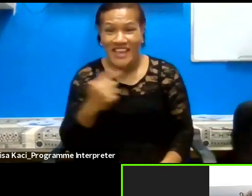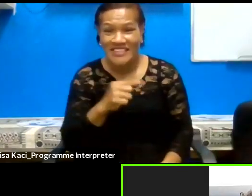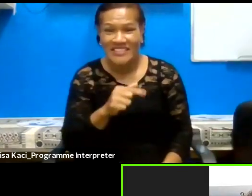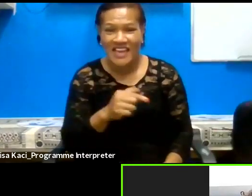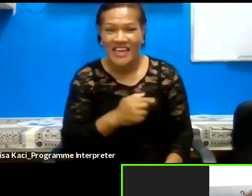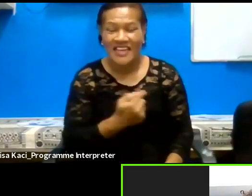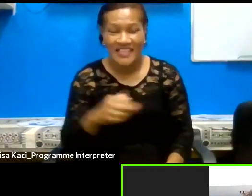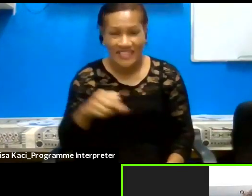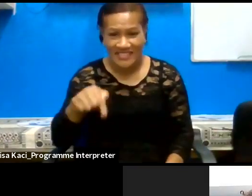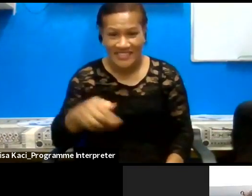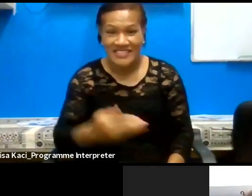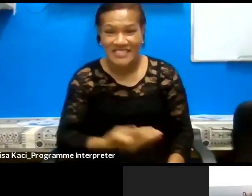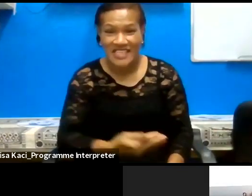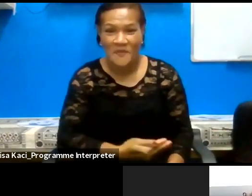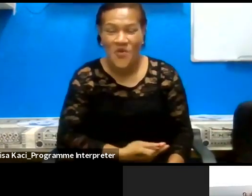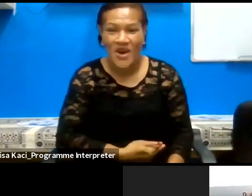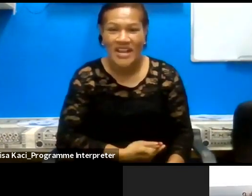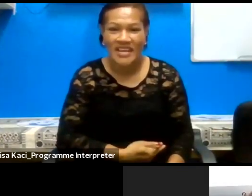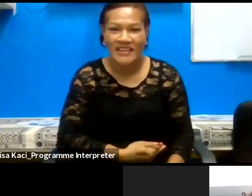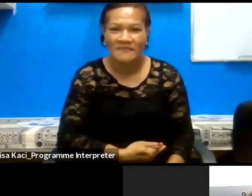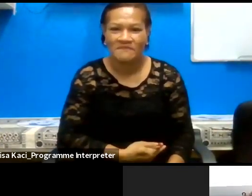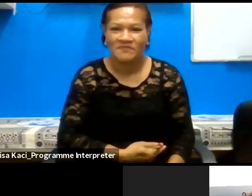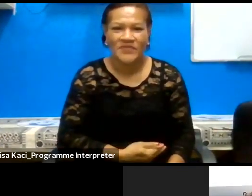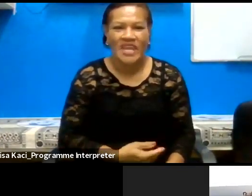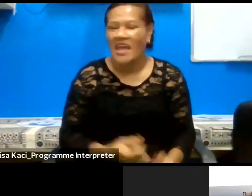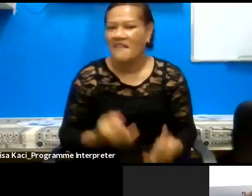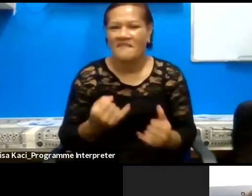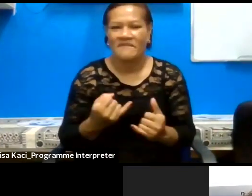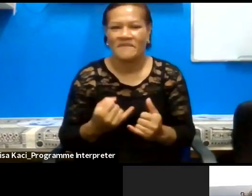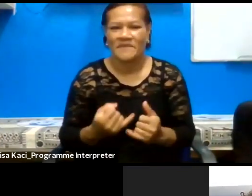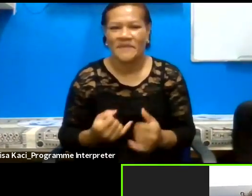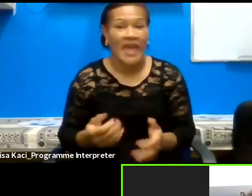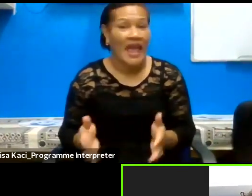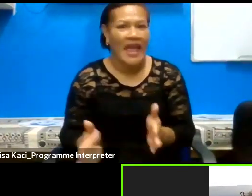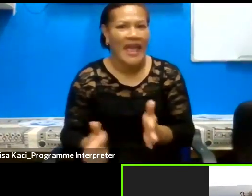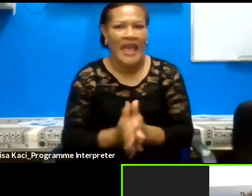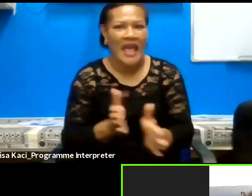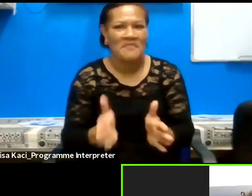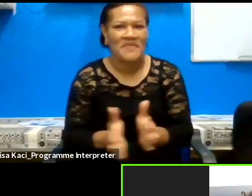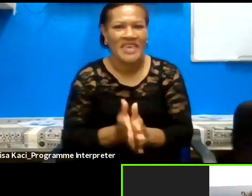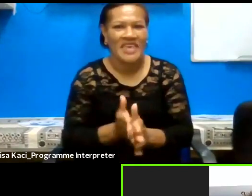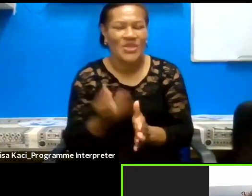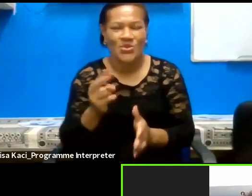broken hearts. I've learned to be ashamed.